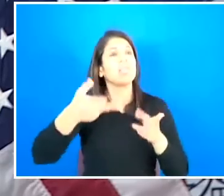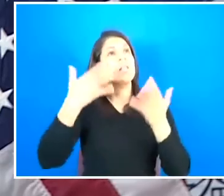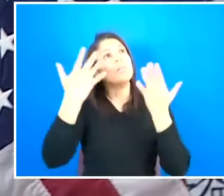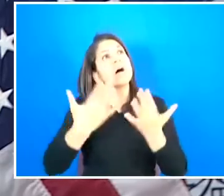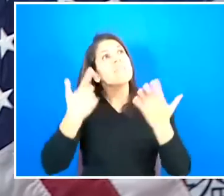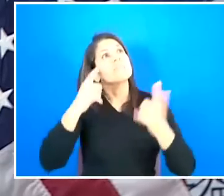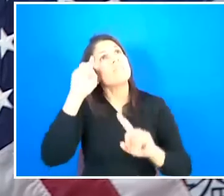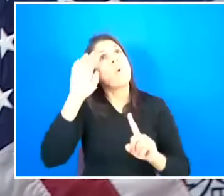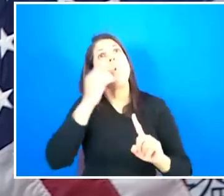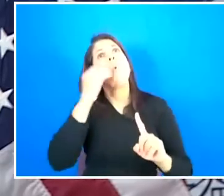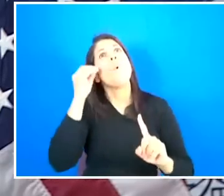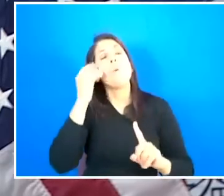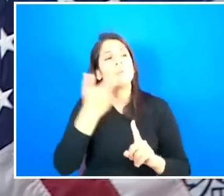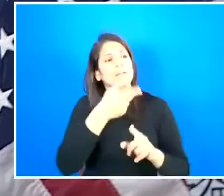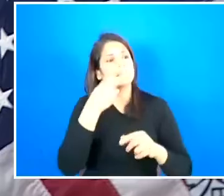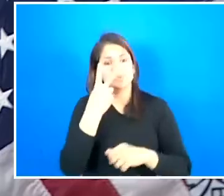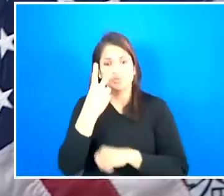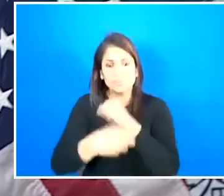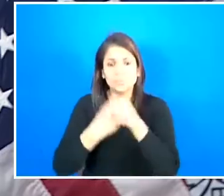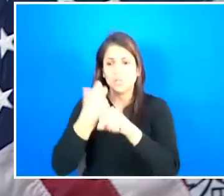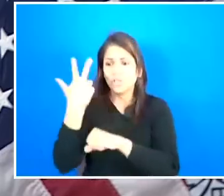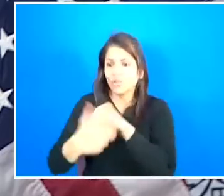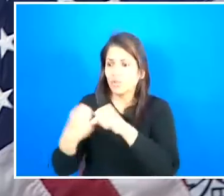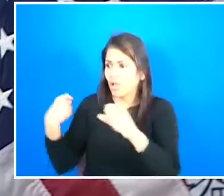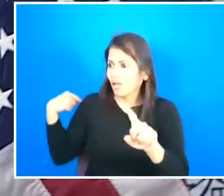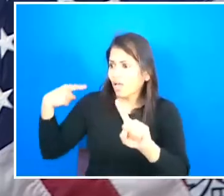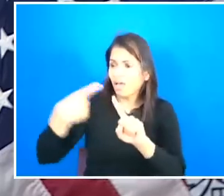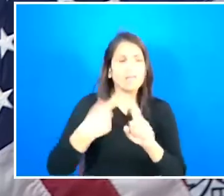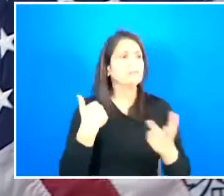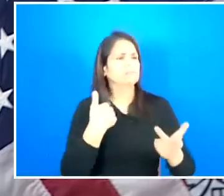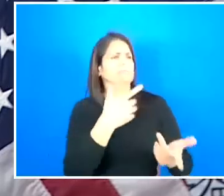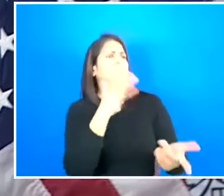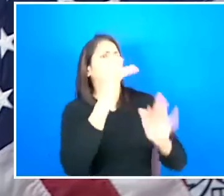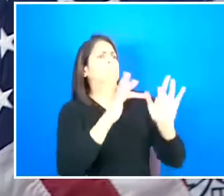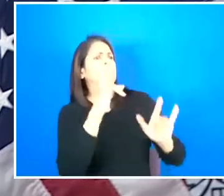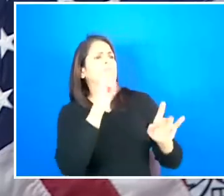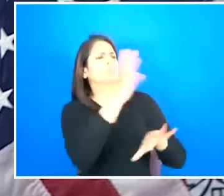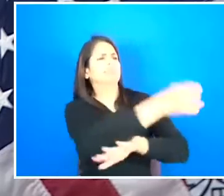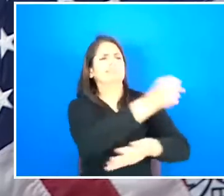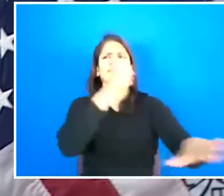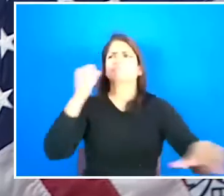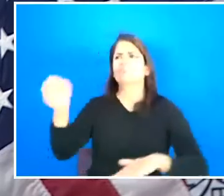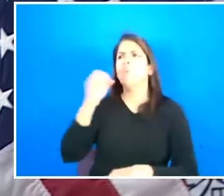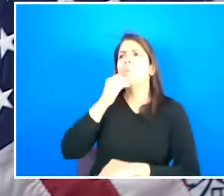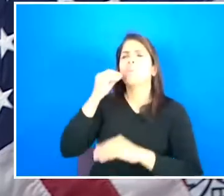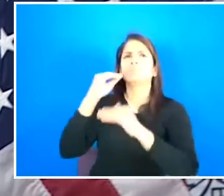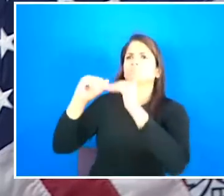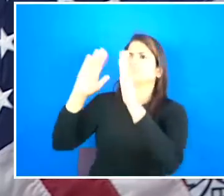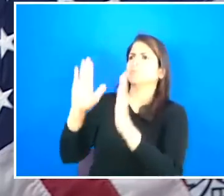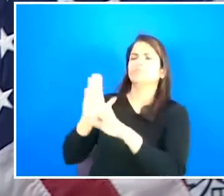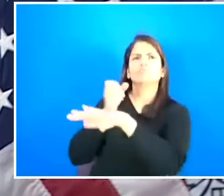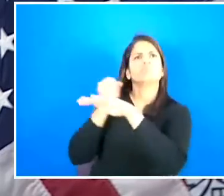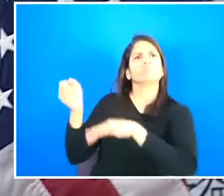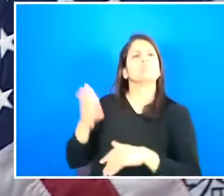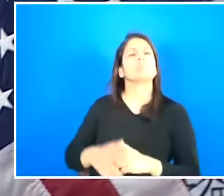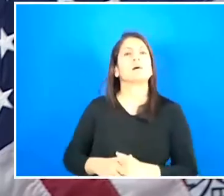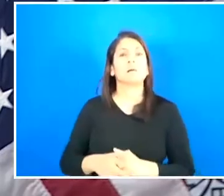THEM OFF THE STREET. NOW WEE'R IGONG TO BUILD IT OUT AND EN THIS CRISIS I SPOKE TO COMMISSIONER BANKS ABOUT TH IS